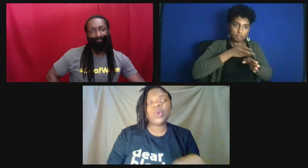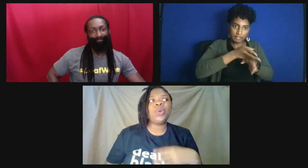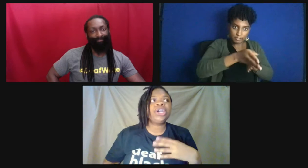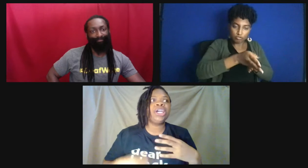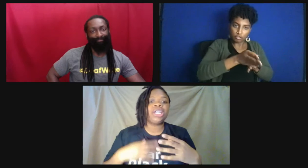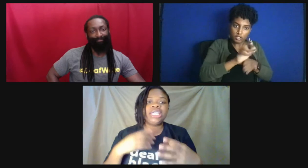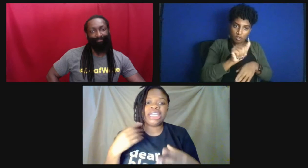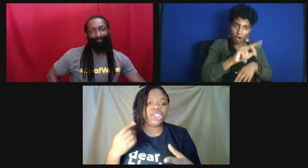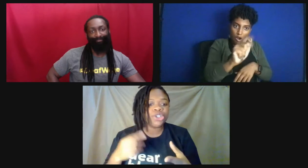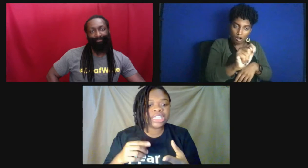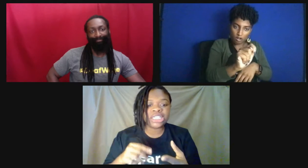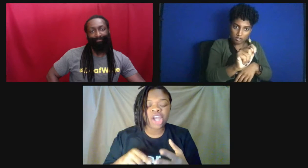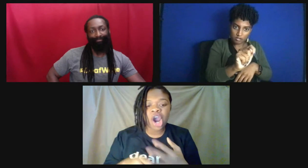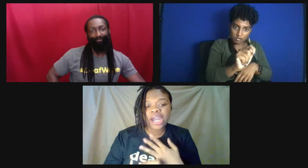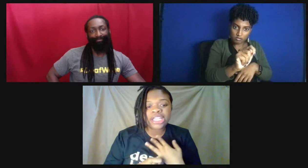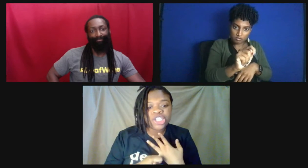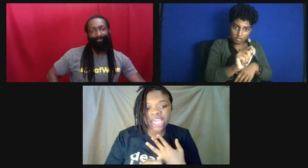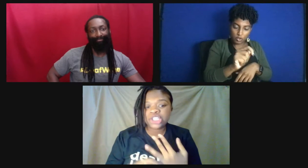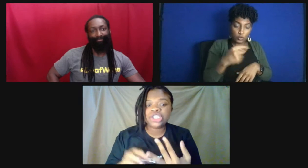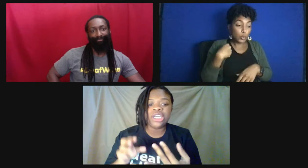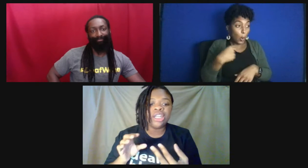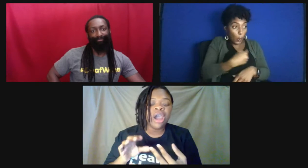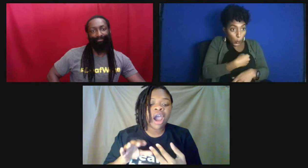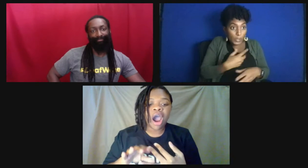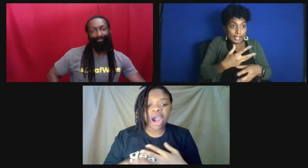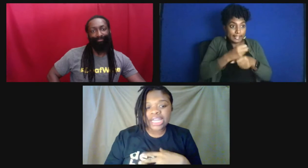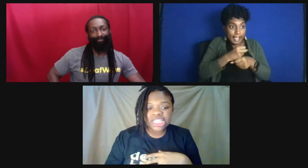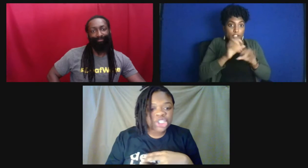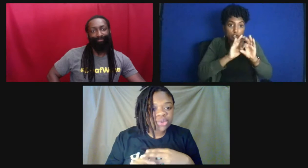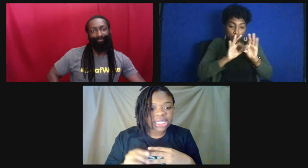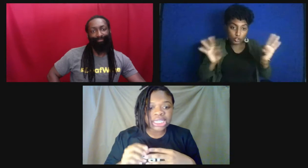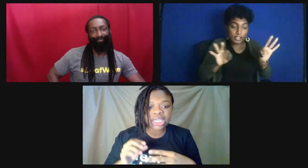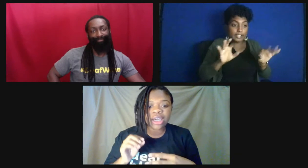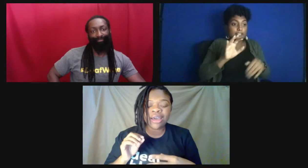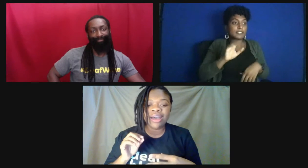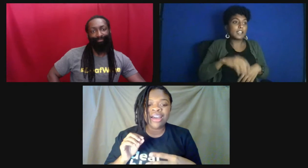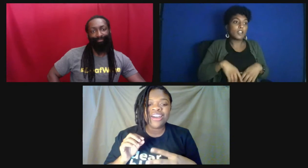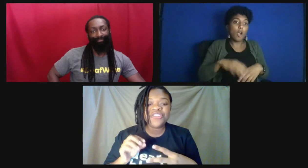So were getting degrees in art education, art history,